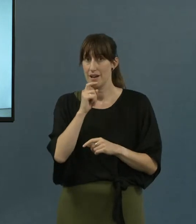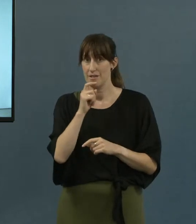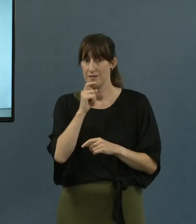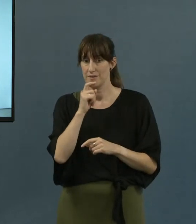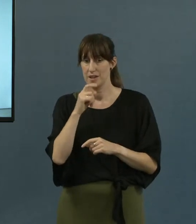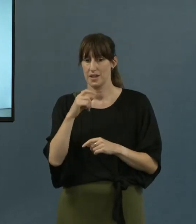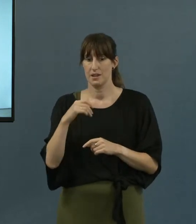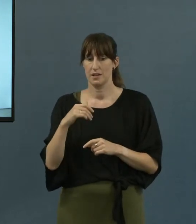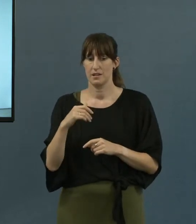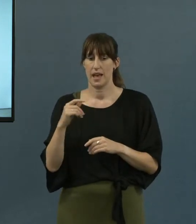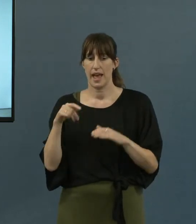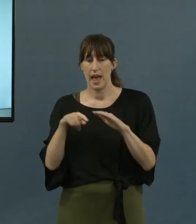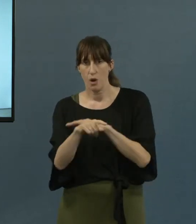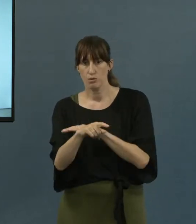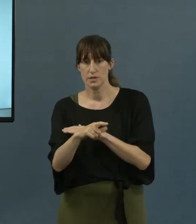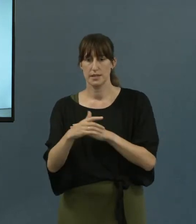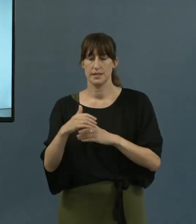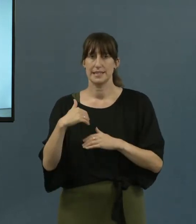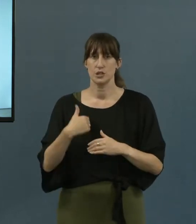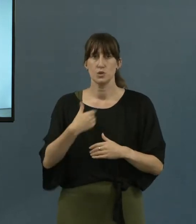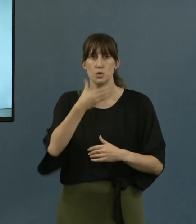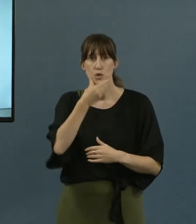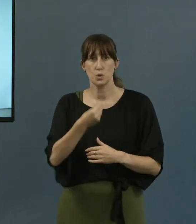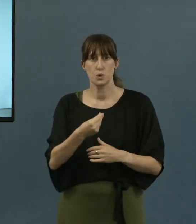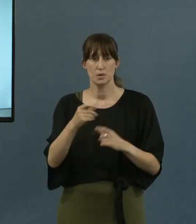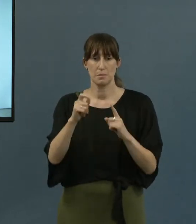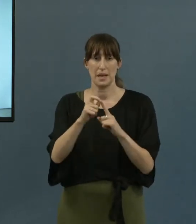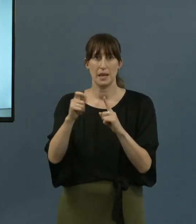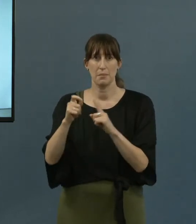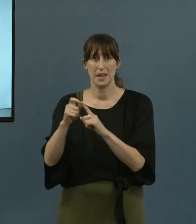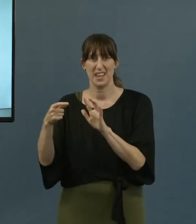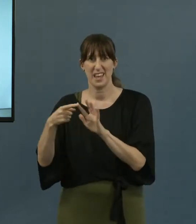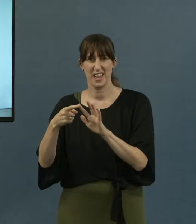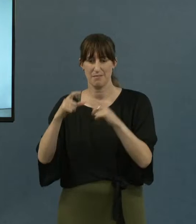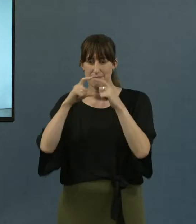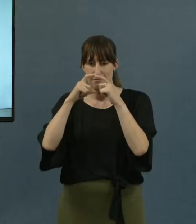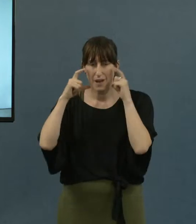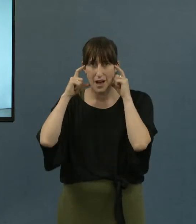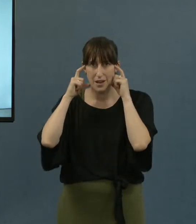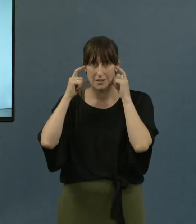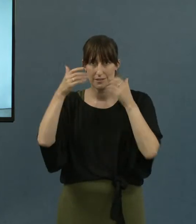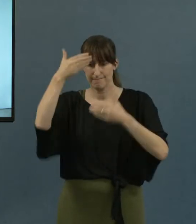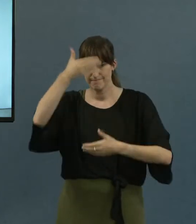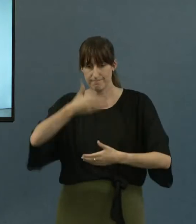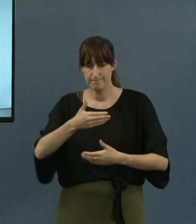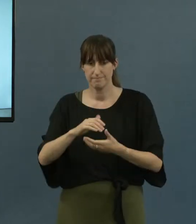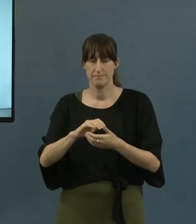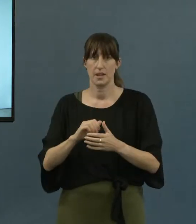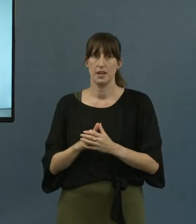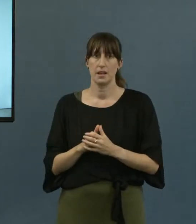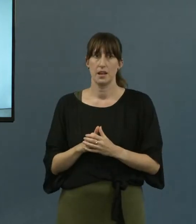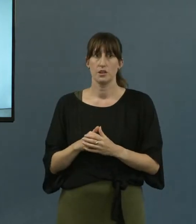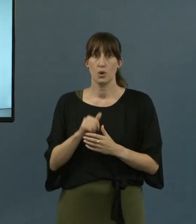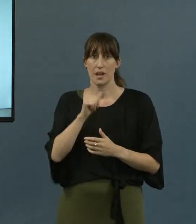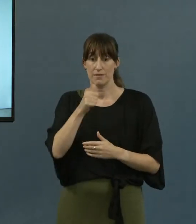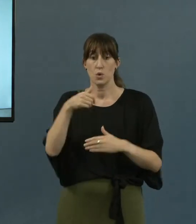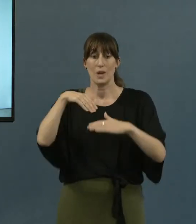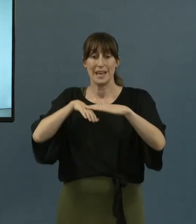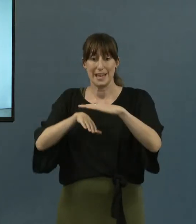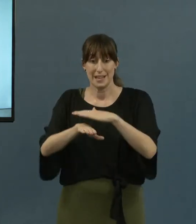will continue to reinforce the